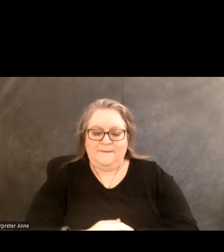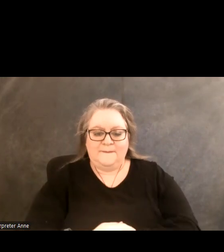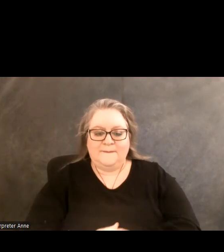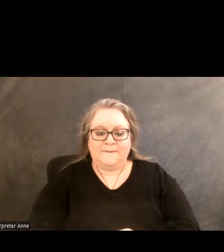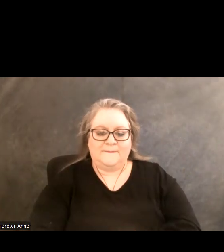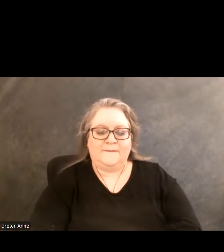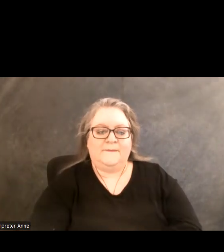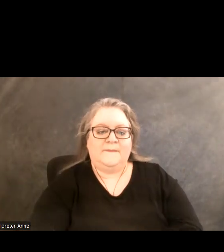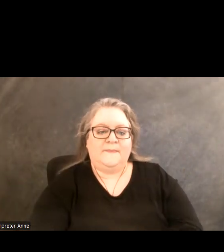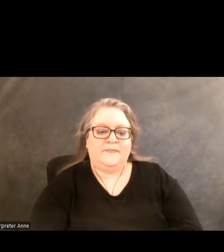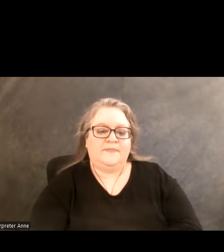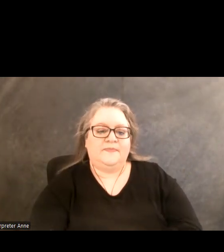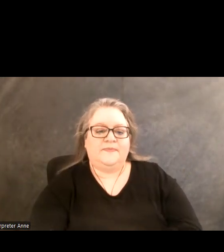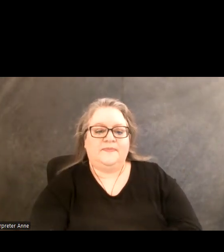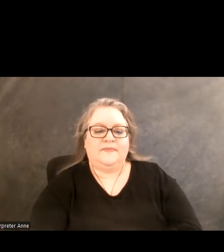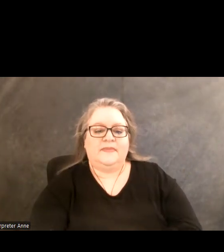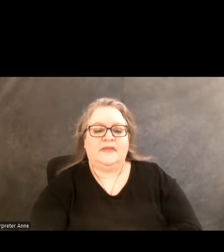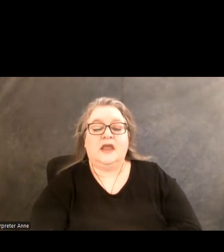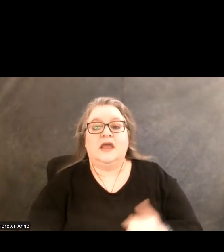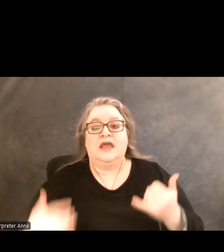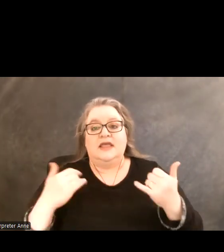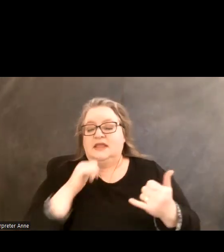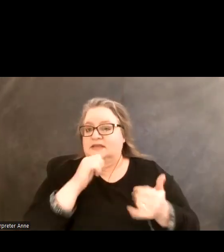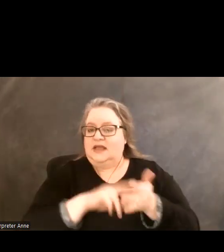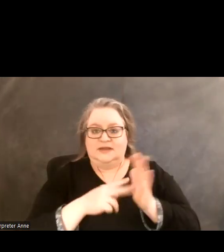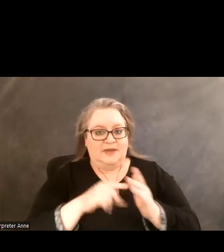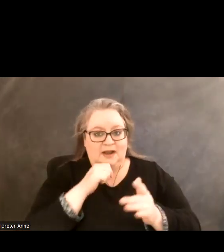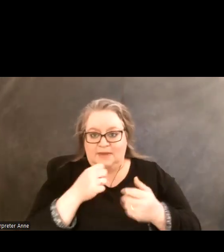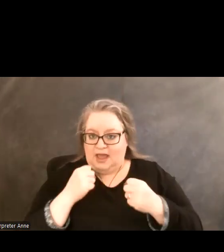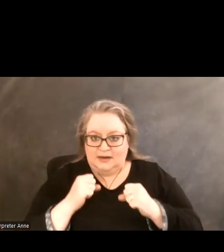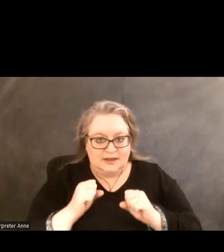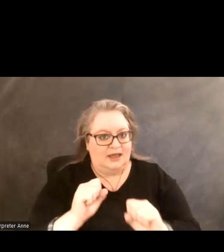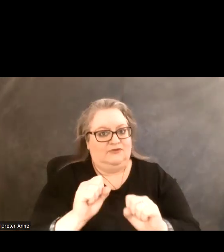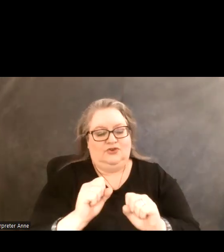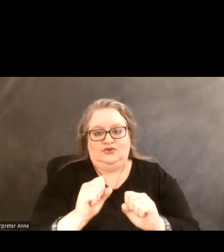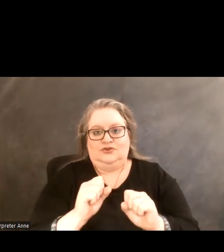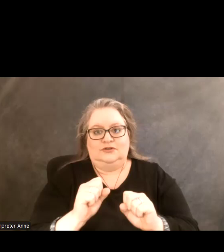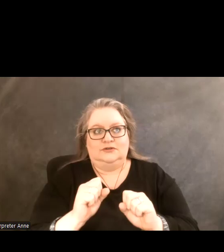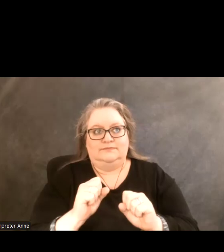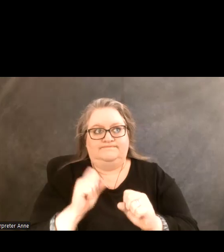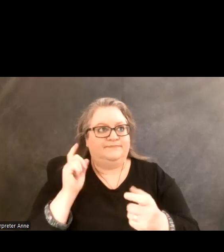Now, this doesn't mean I'm not making any effort to offer